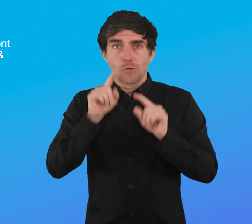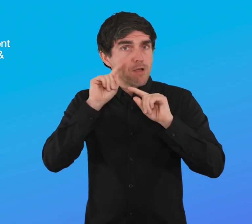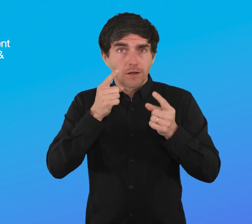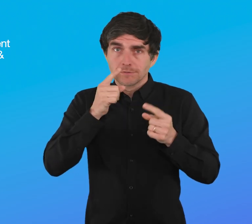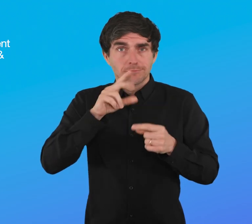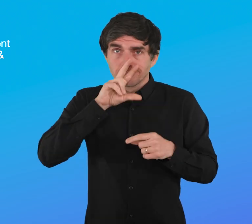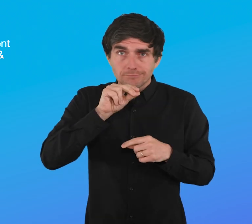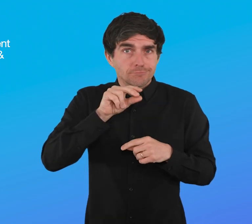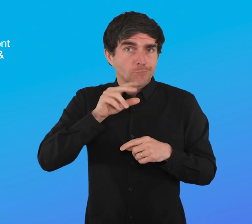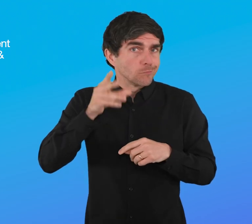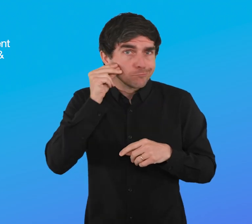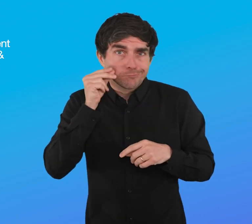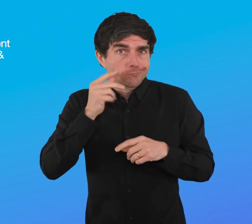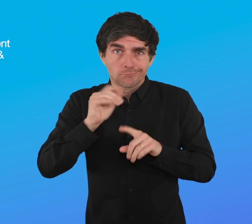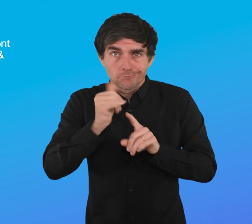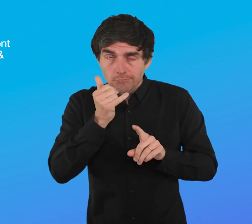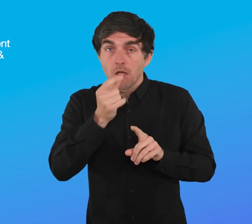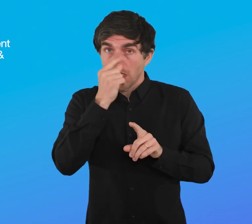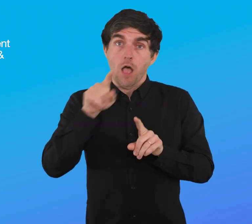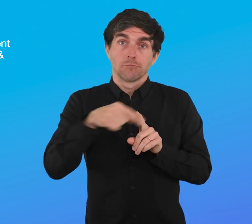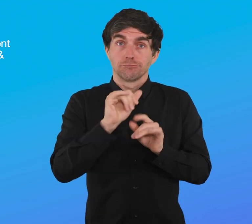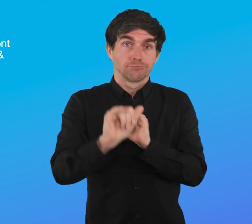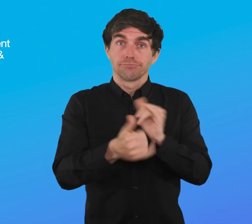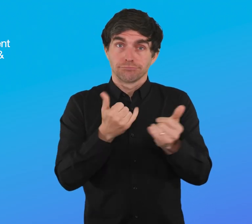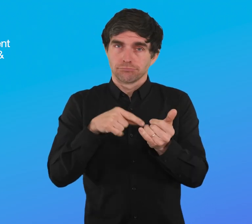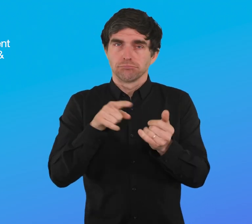If you cannot hear or speak on the phone, you can also use Relay UK.